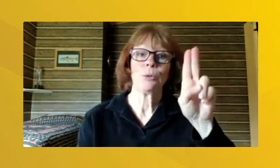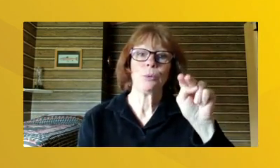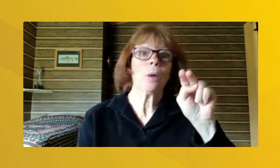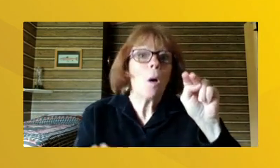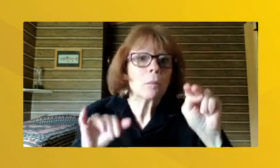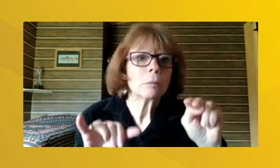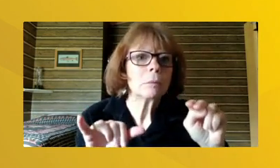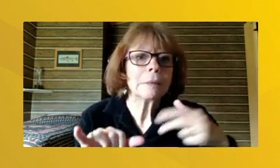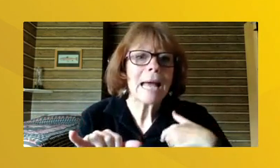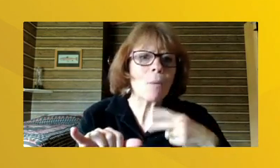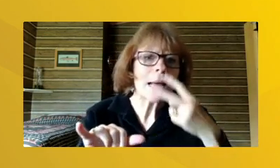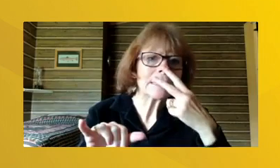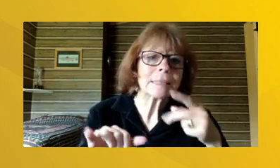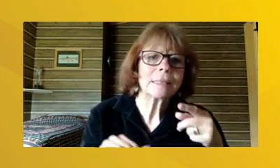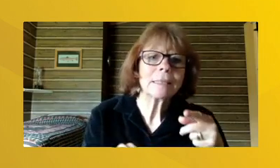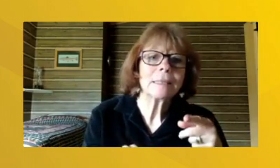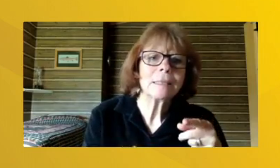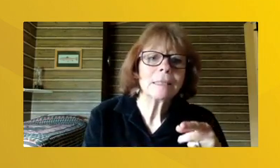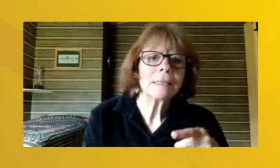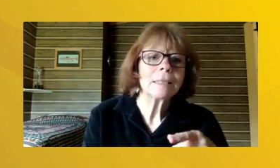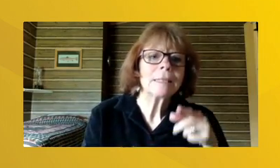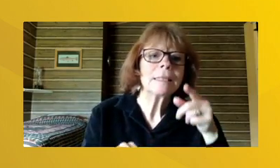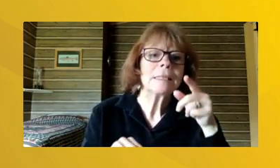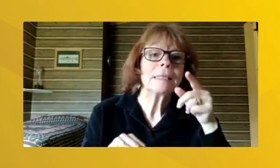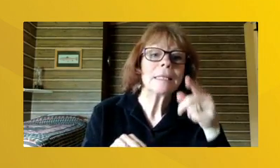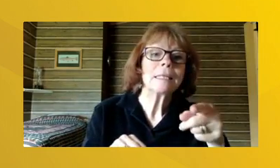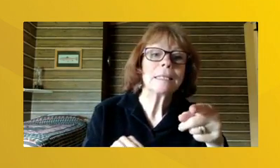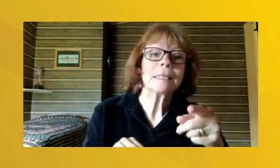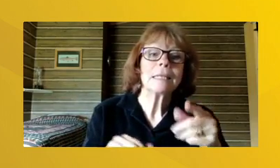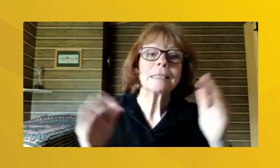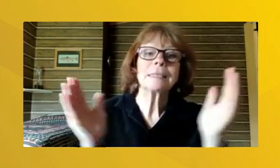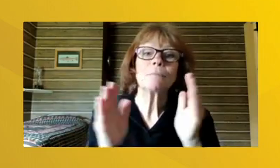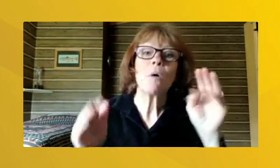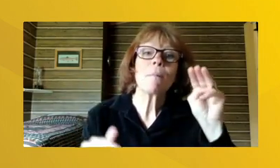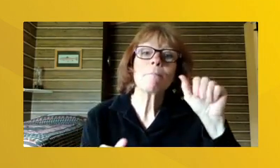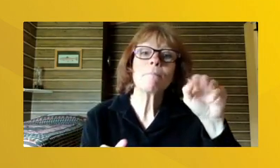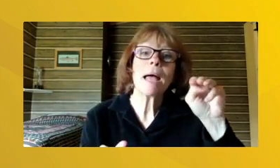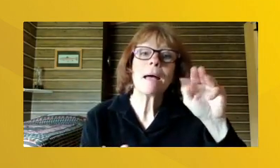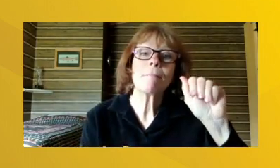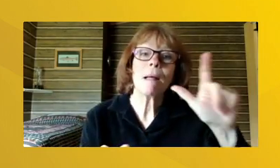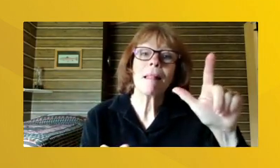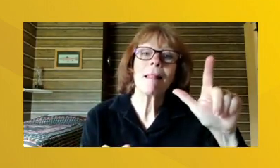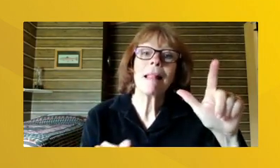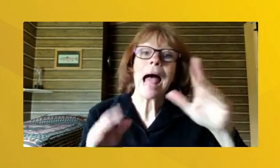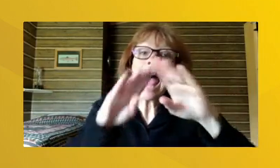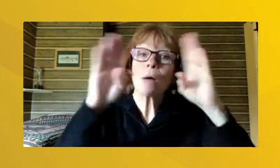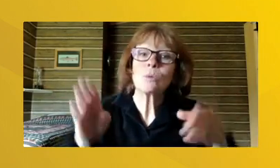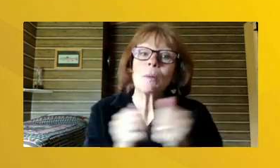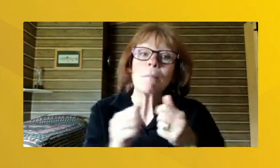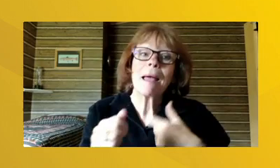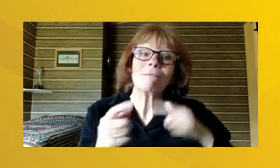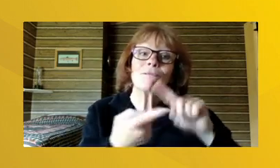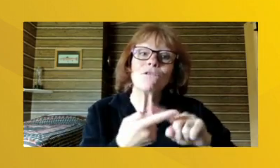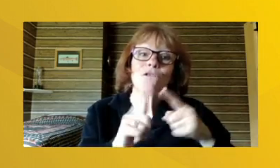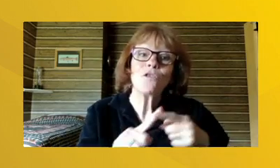(VIDEO PLAYS) PINKY: I'm at the Smithsonian National Zoo in The Small Mammal house with my friend, Mimi.